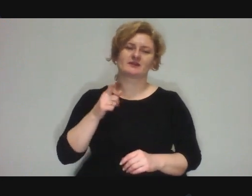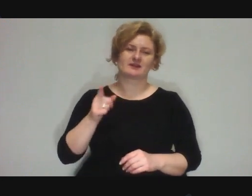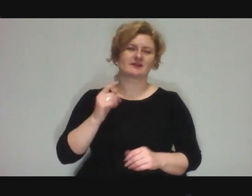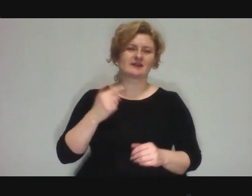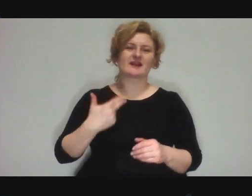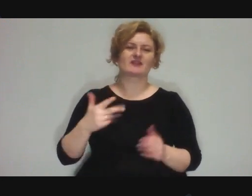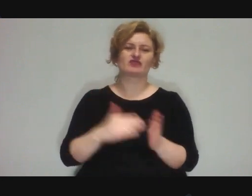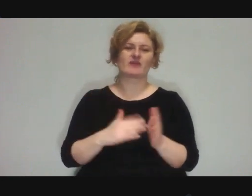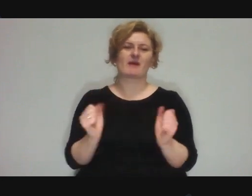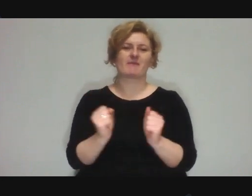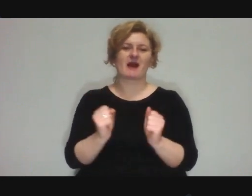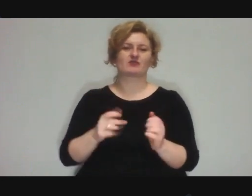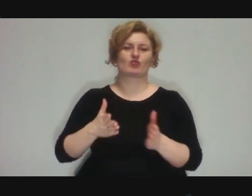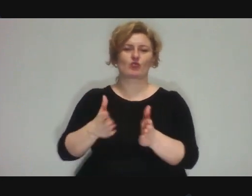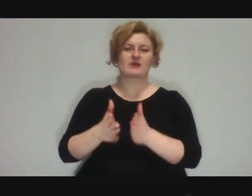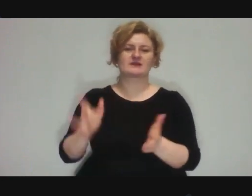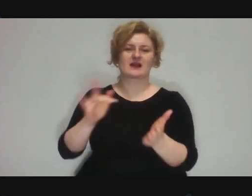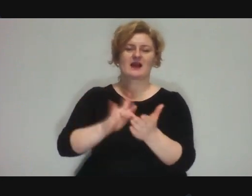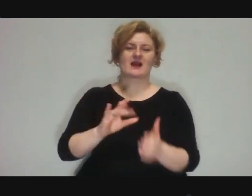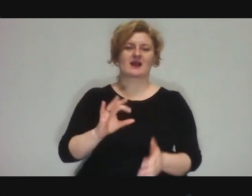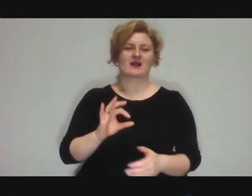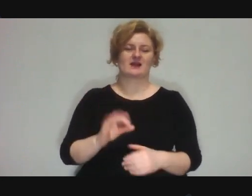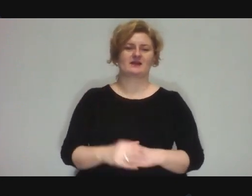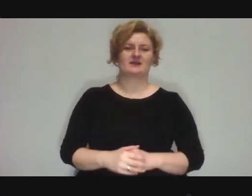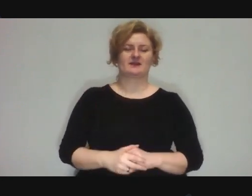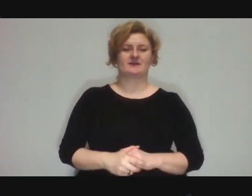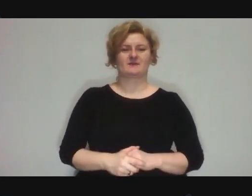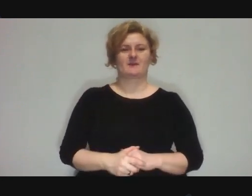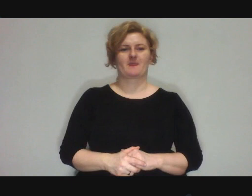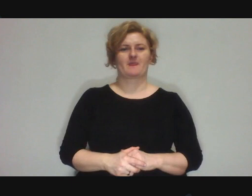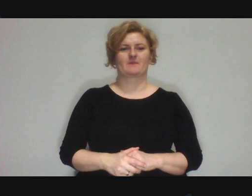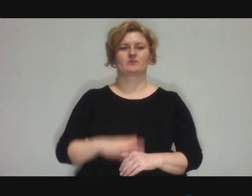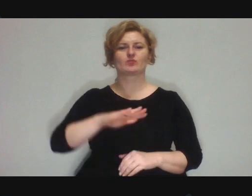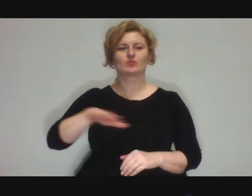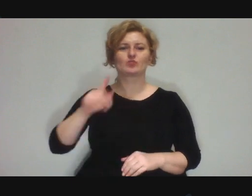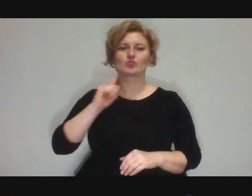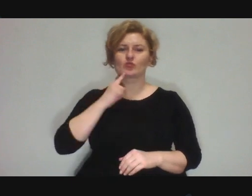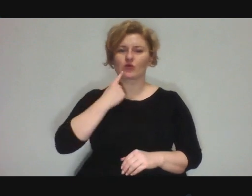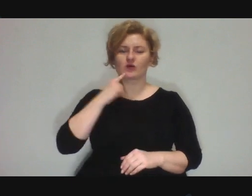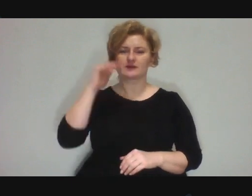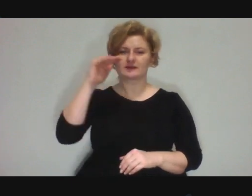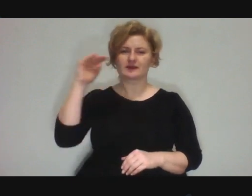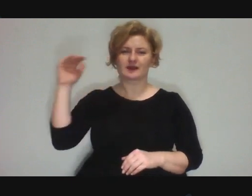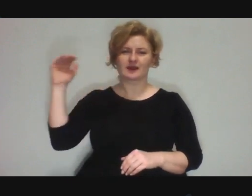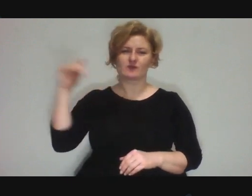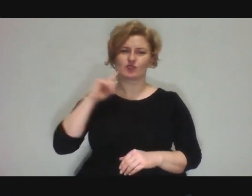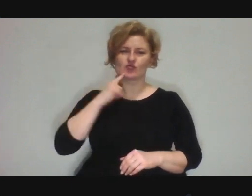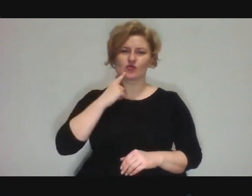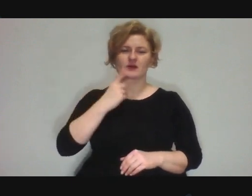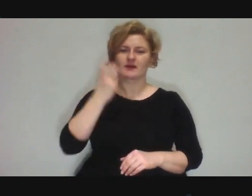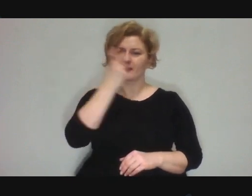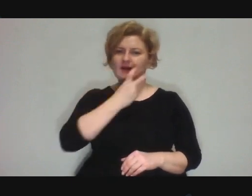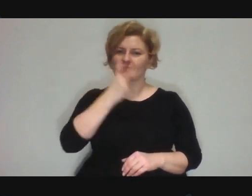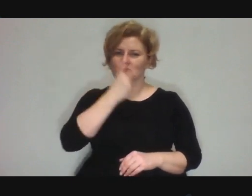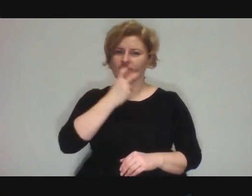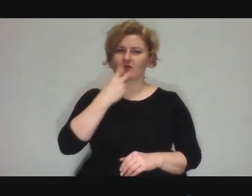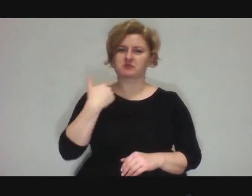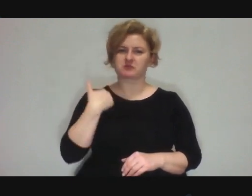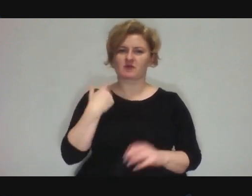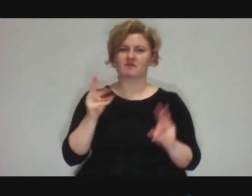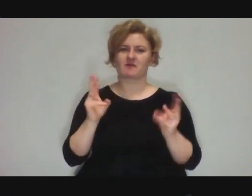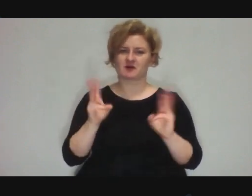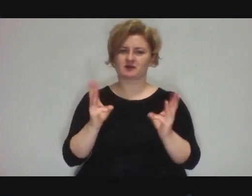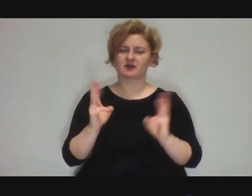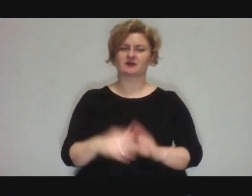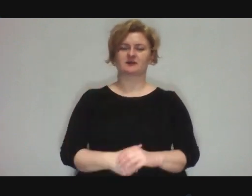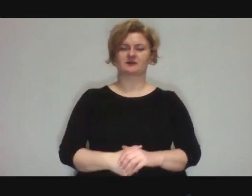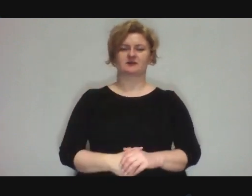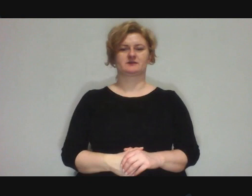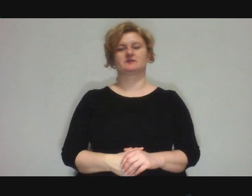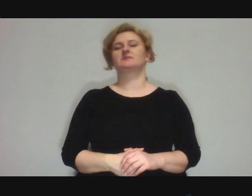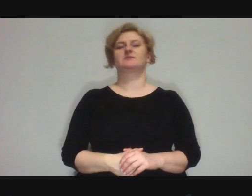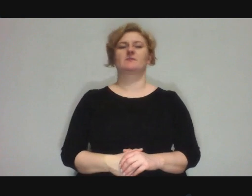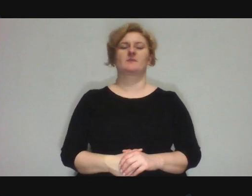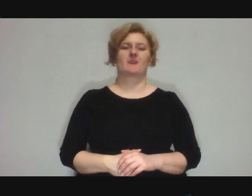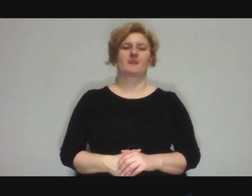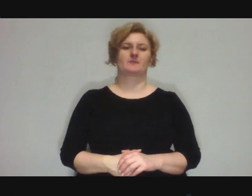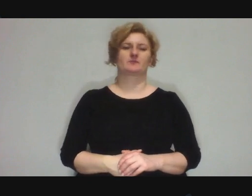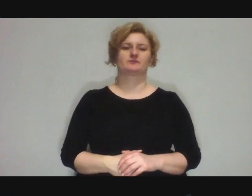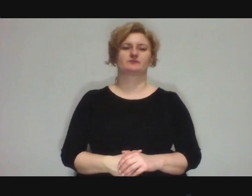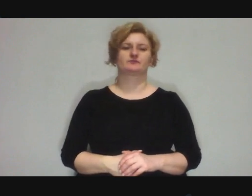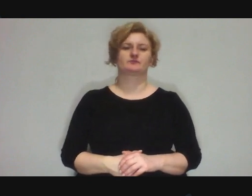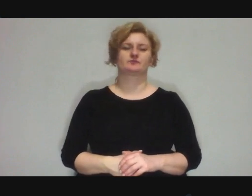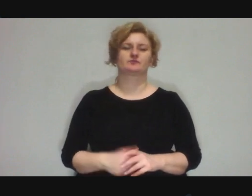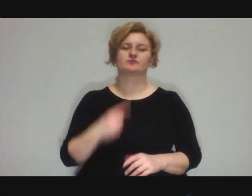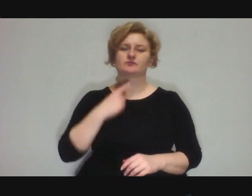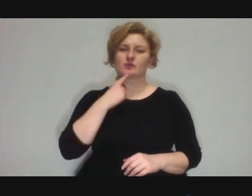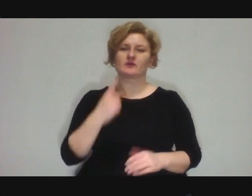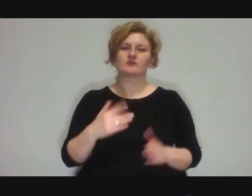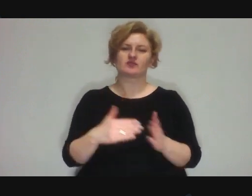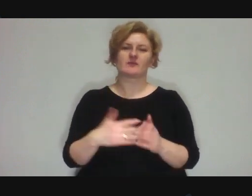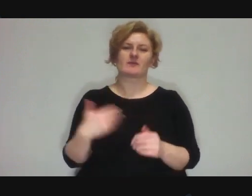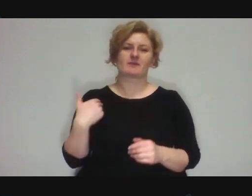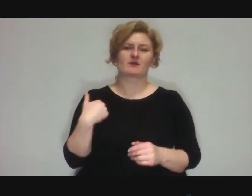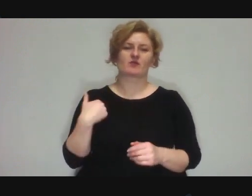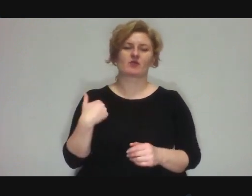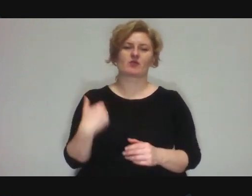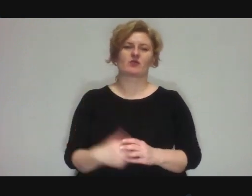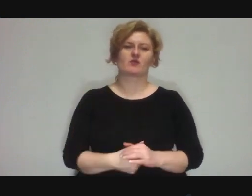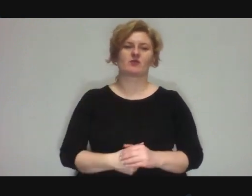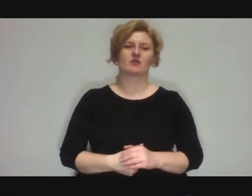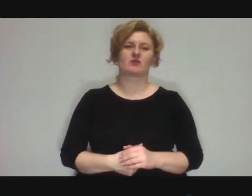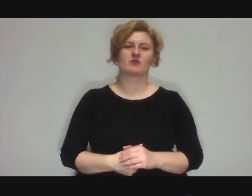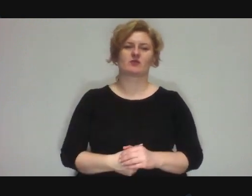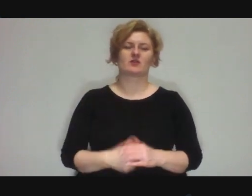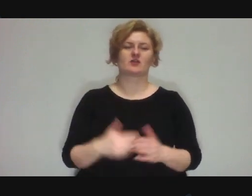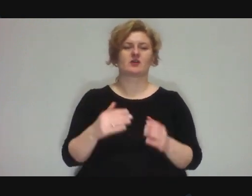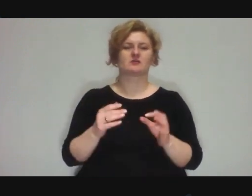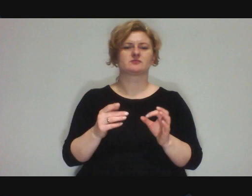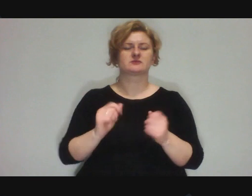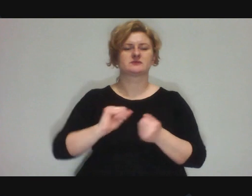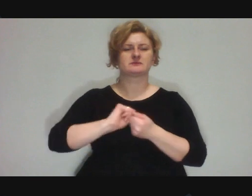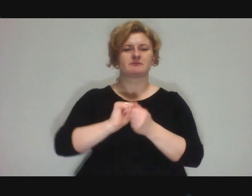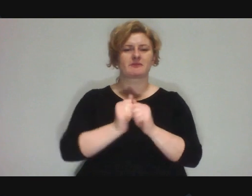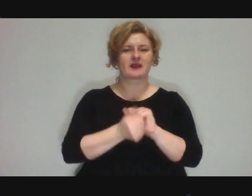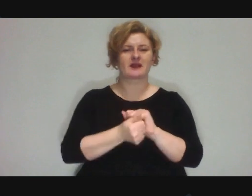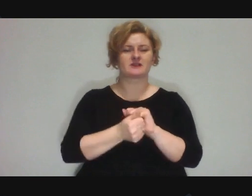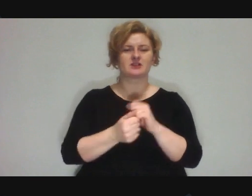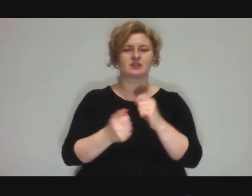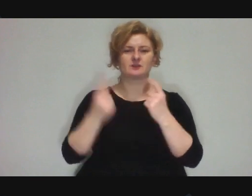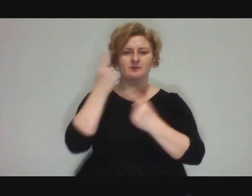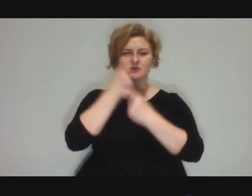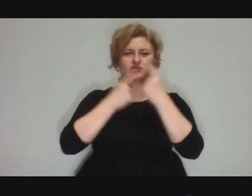So it was very cool, the kids got interested in it, the youth got interested in it, although I have to admit that I had to modify my way of thinking about the workshops.